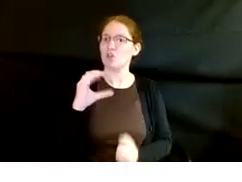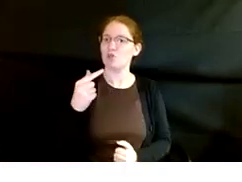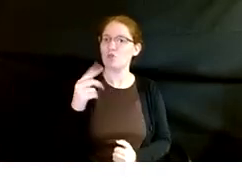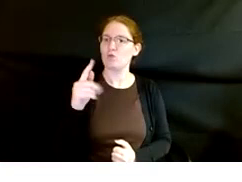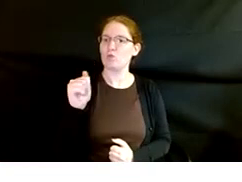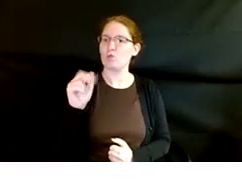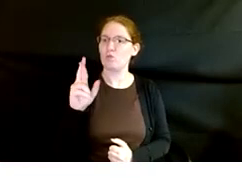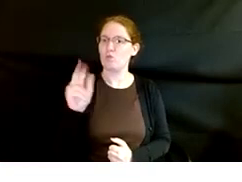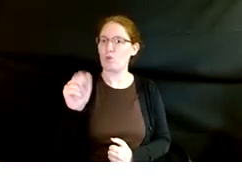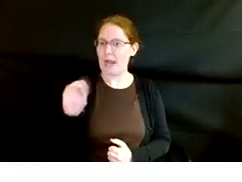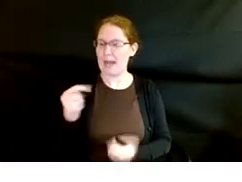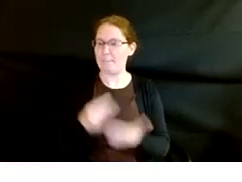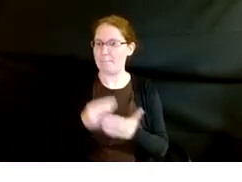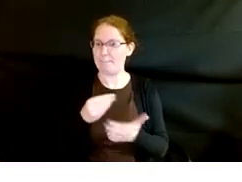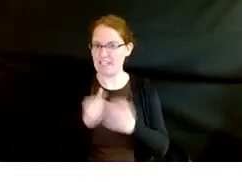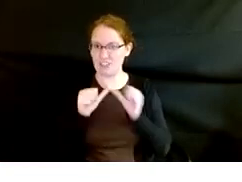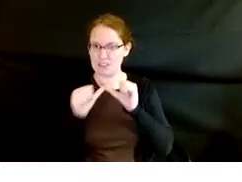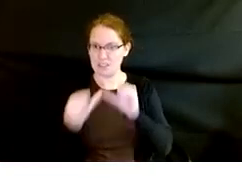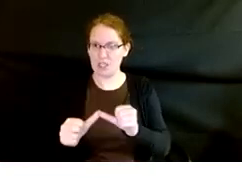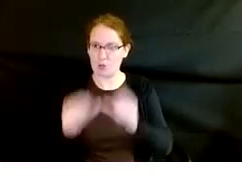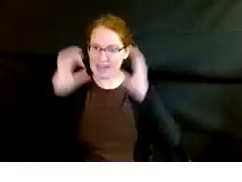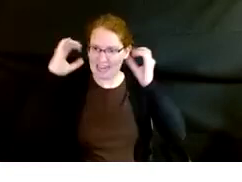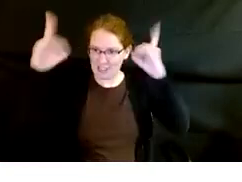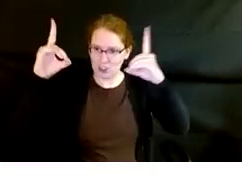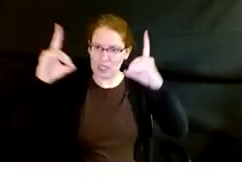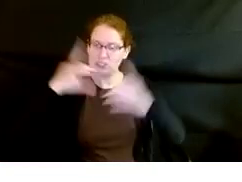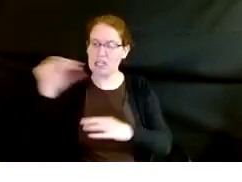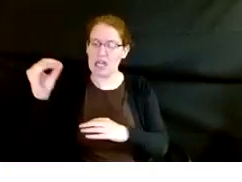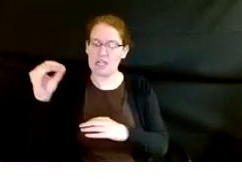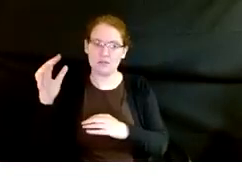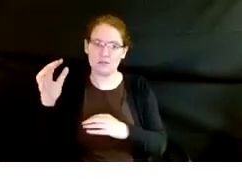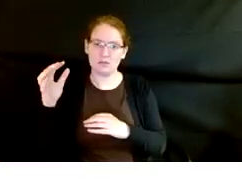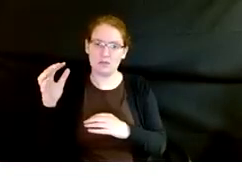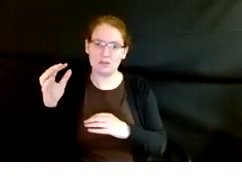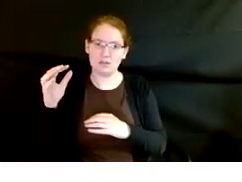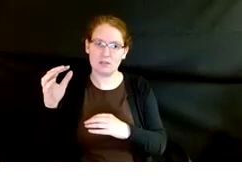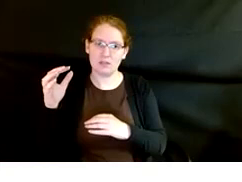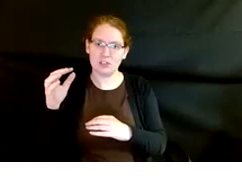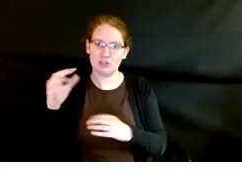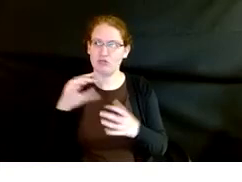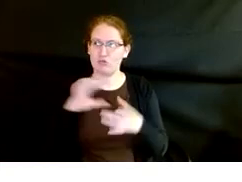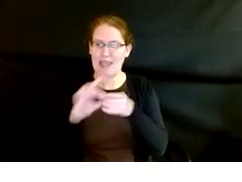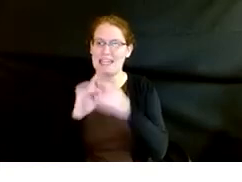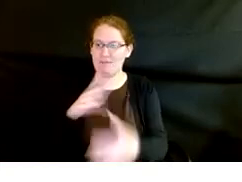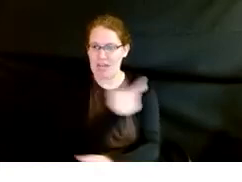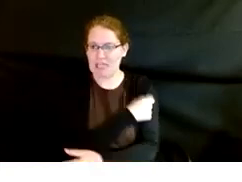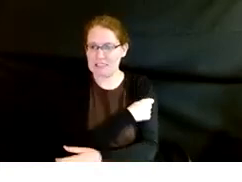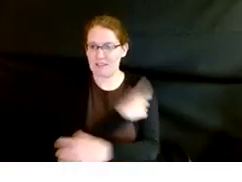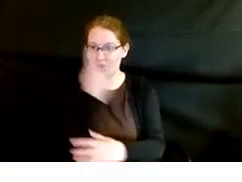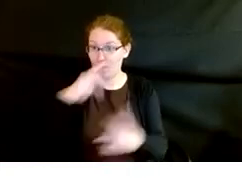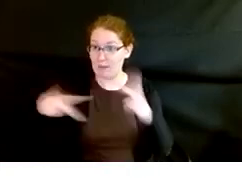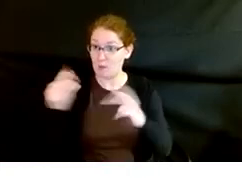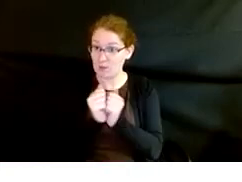further the education and use around vaccines for people with disabilities and